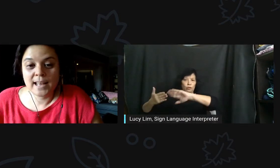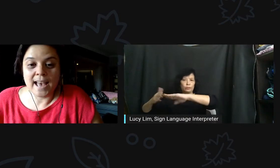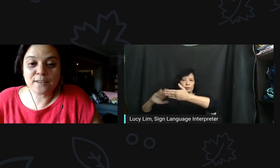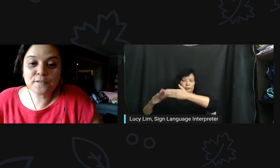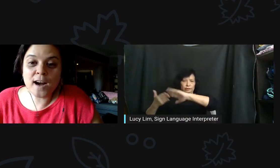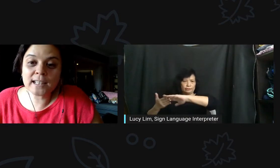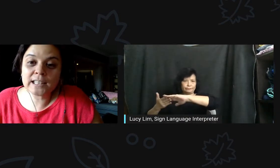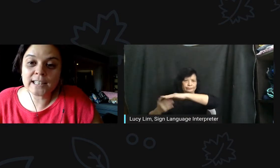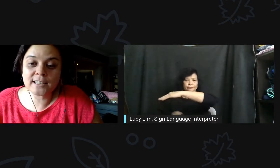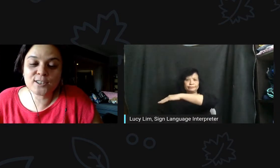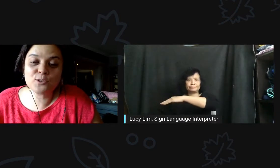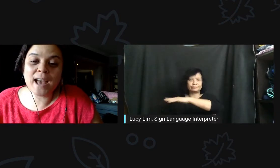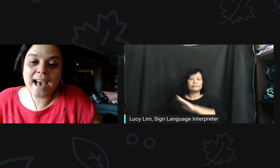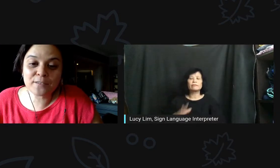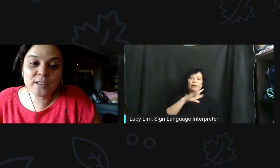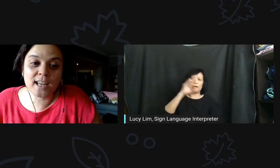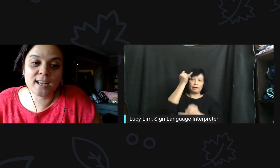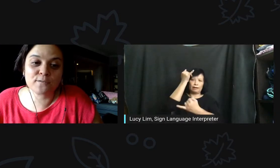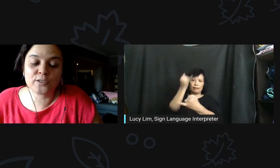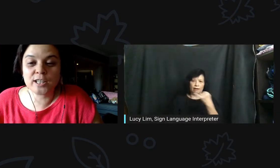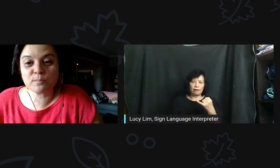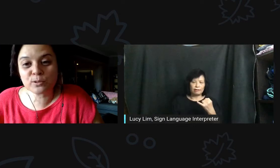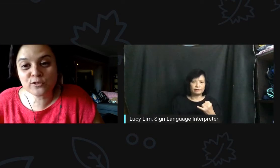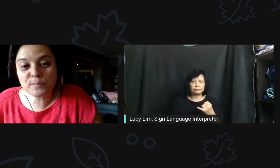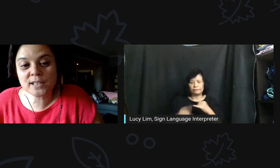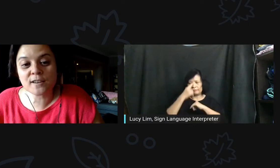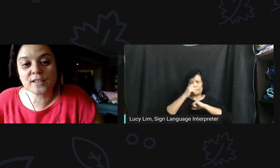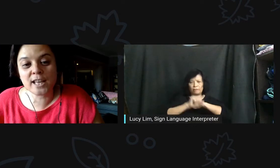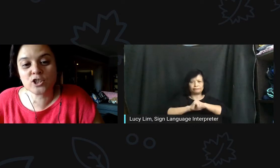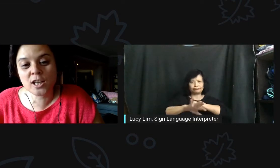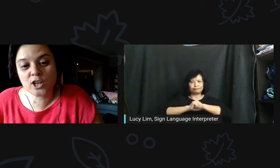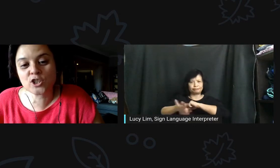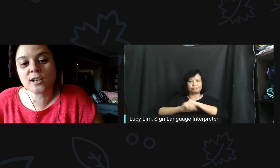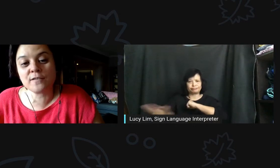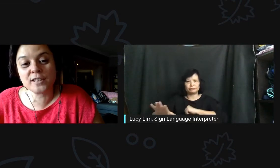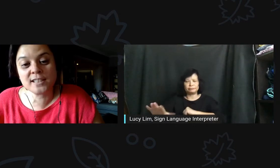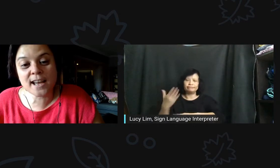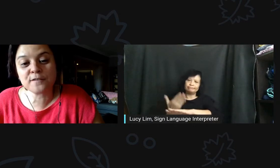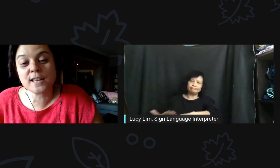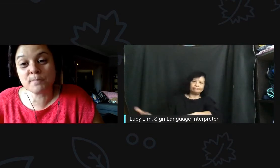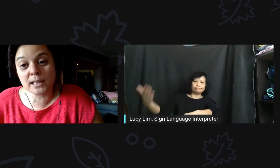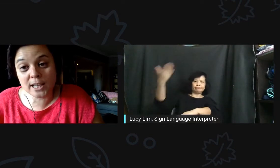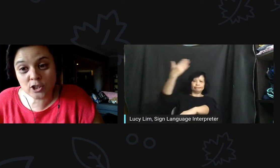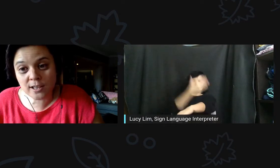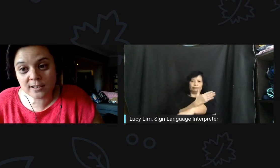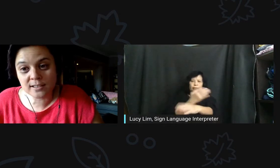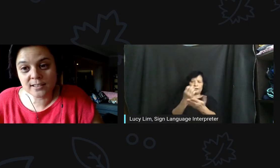and finally to advocate for the improvement of the education of the Deaf in Malaysia